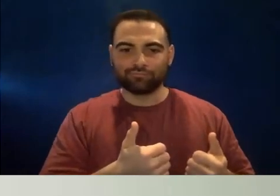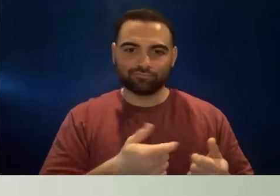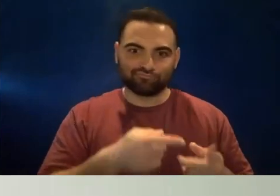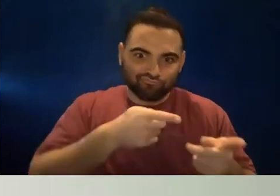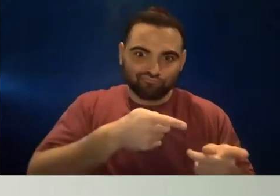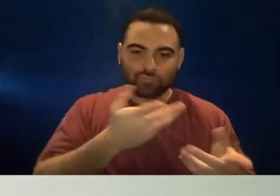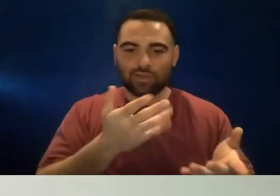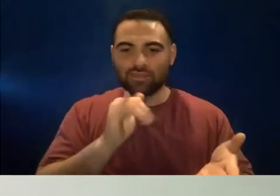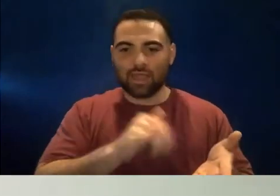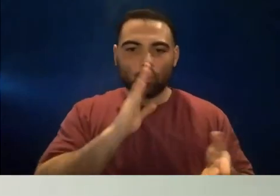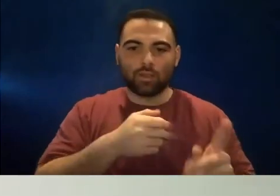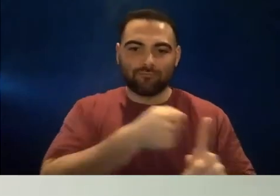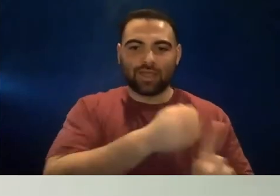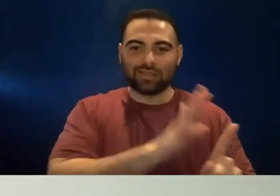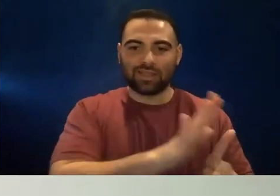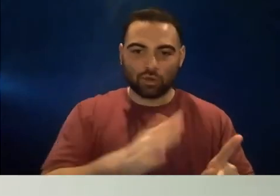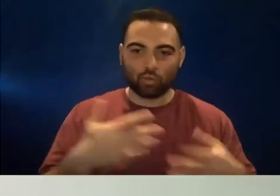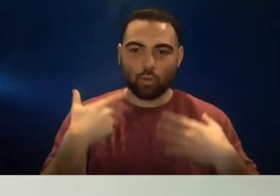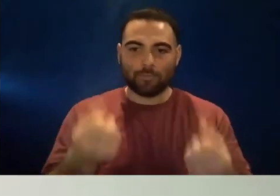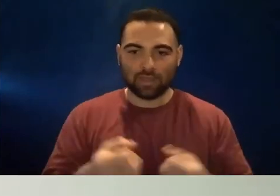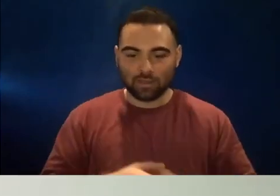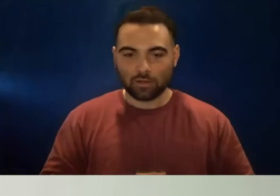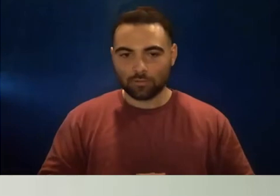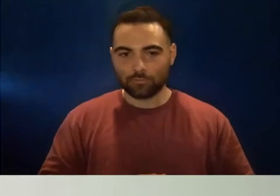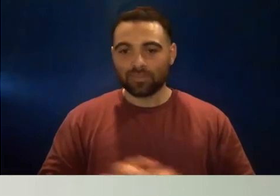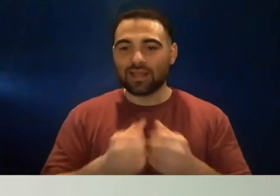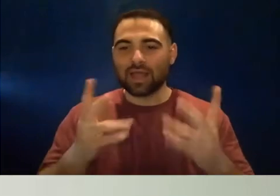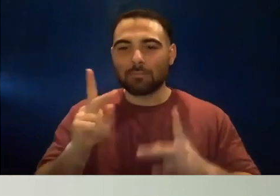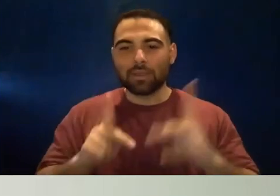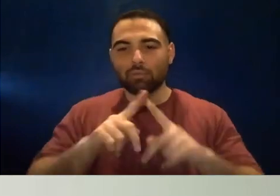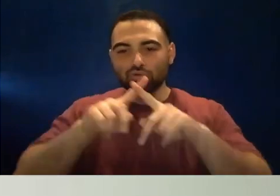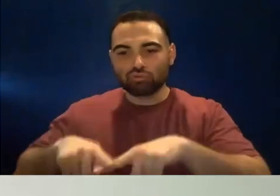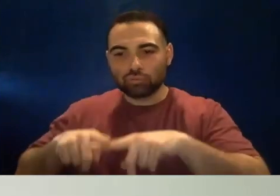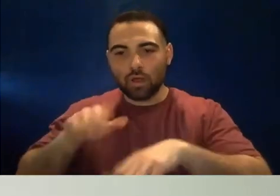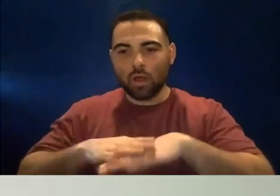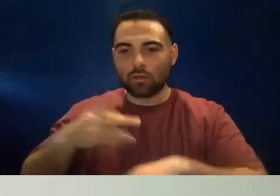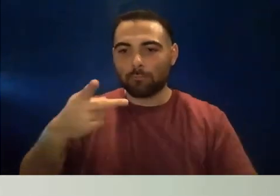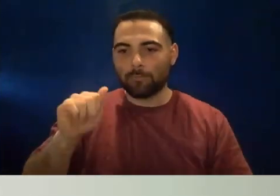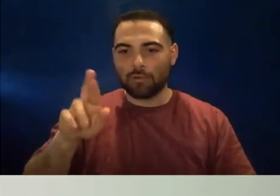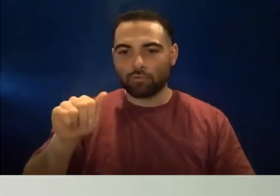in New York City because they can't reliably take the subway to get to work.